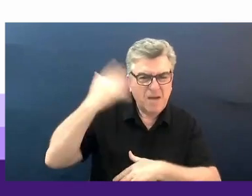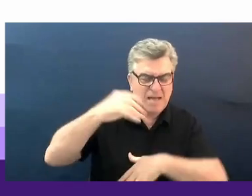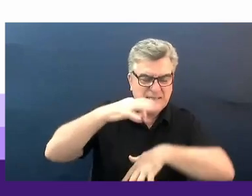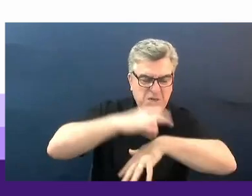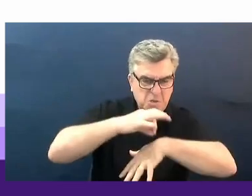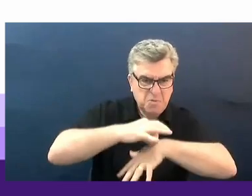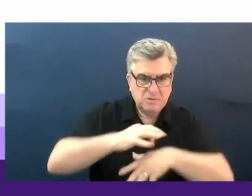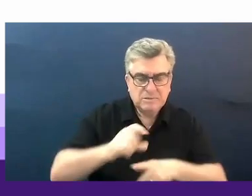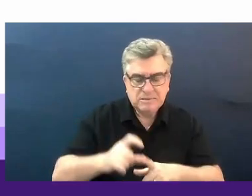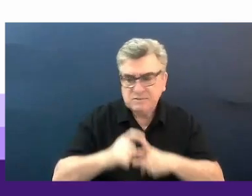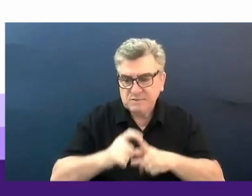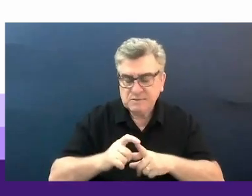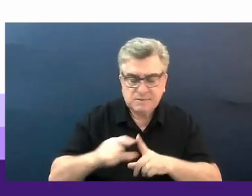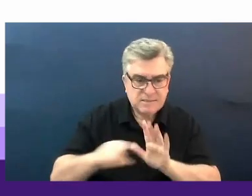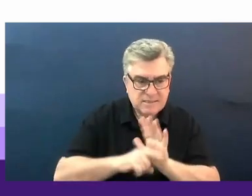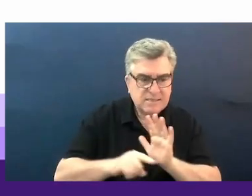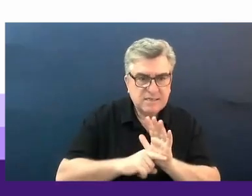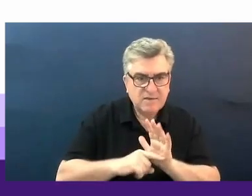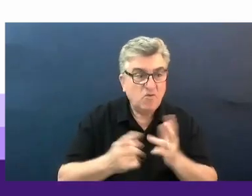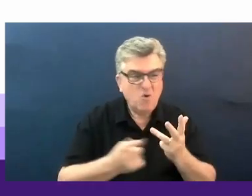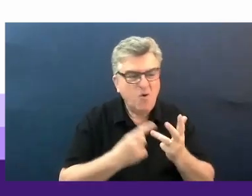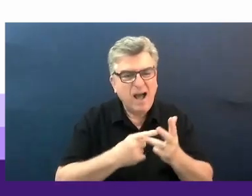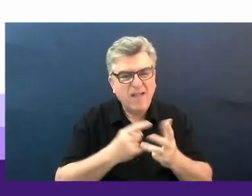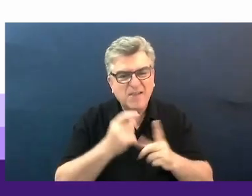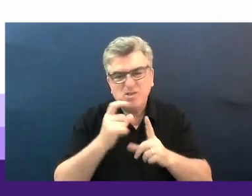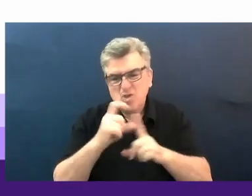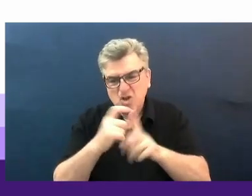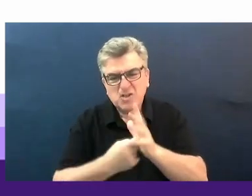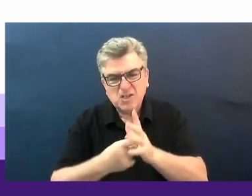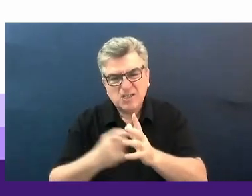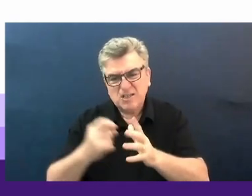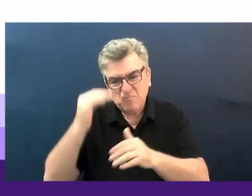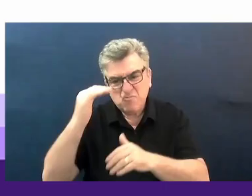or even in primary care clinical settings. And this really needs to be factored in,